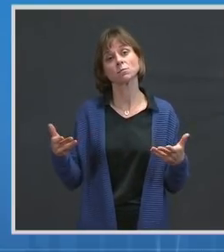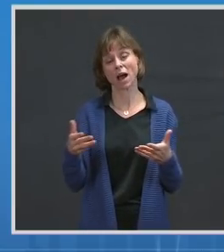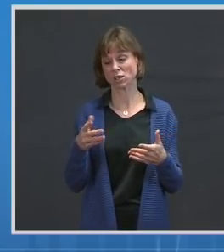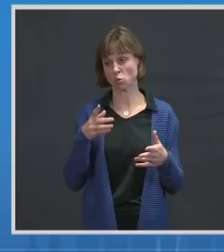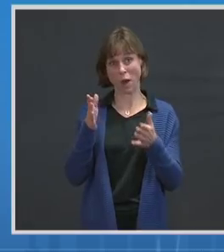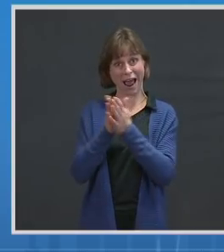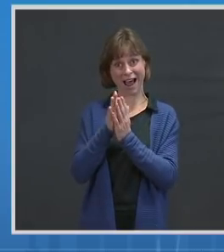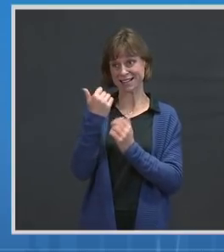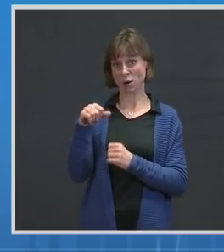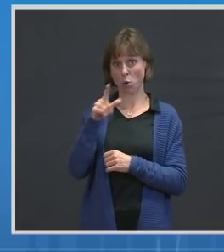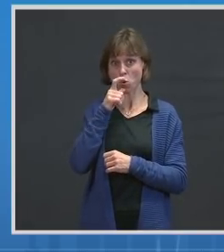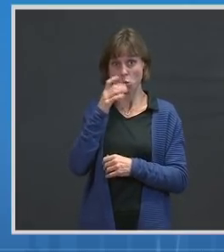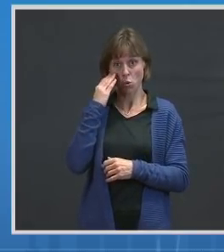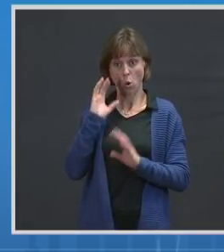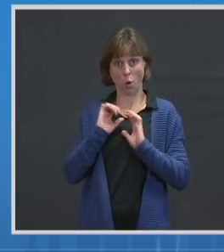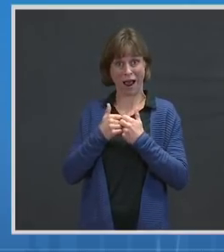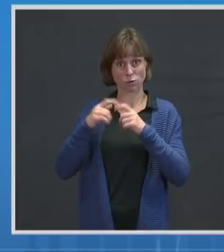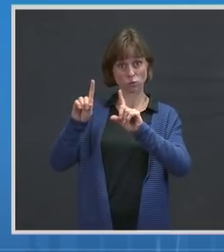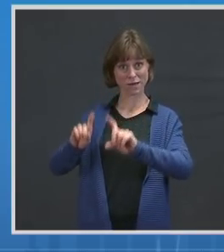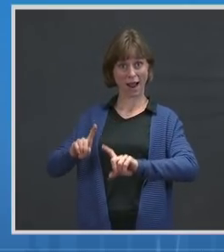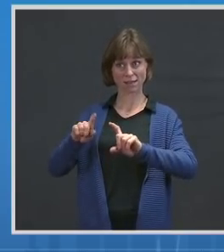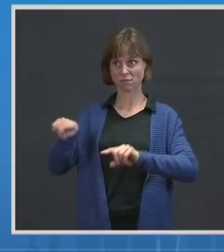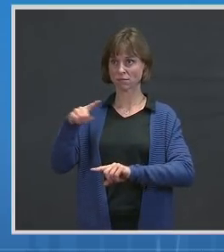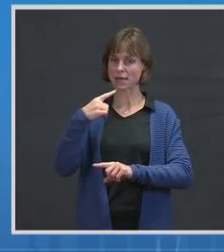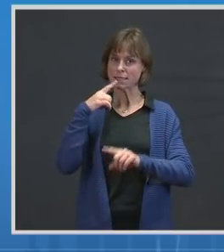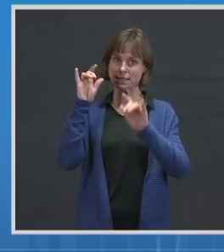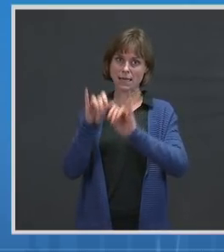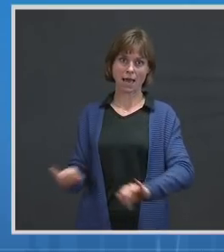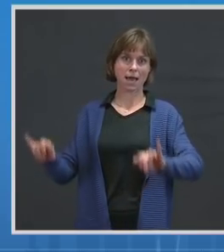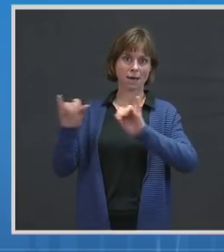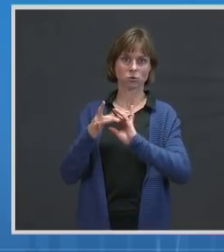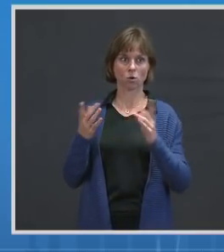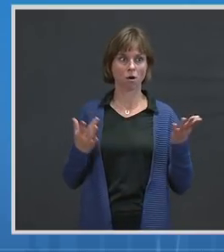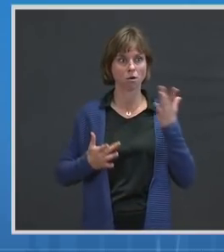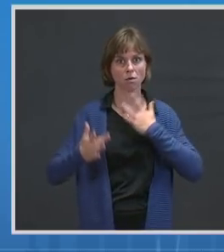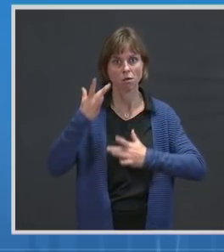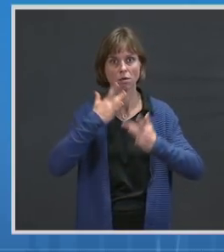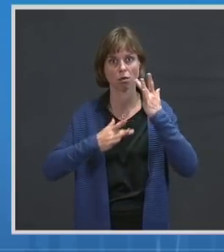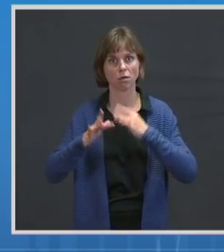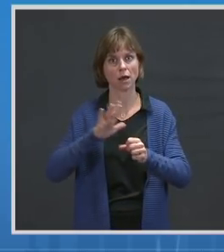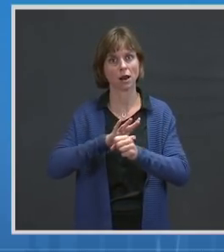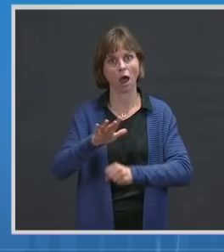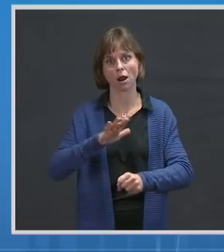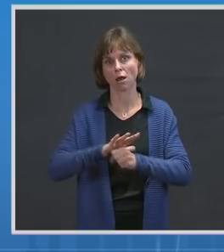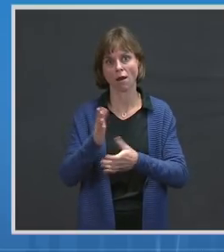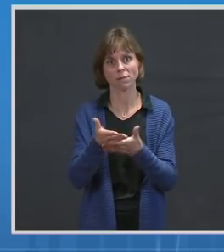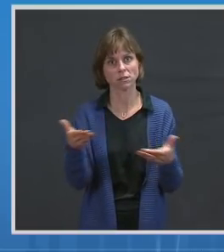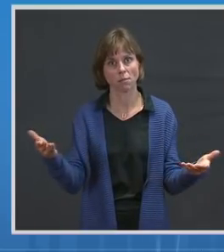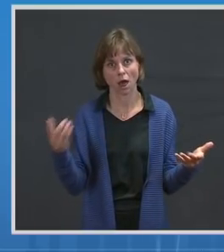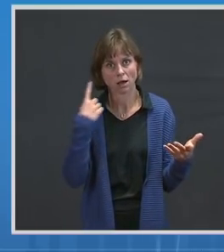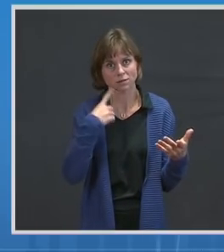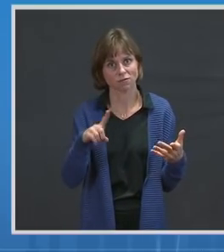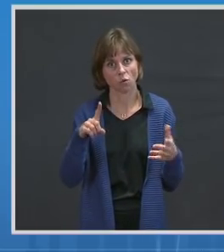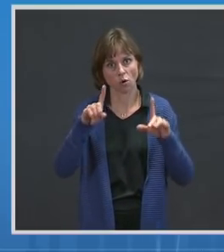and they'll tell you the same thing: Our nation faces a shortage of critical supplies and raw materials, including pipette ti- --